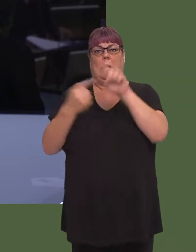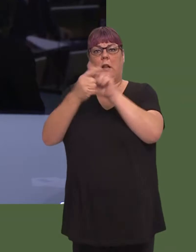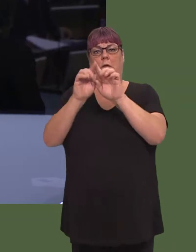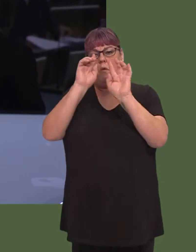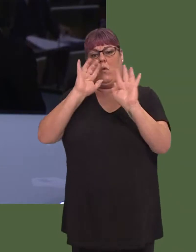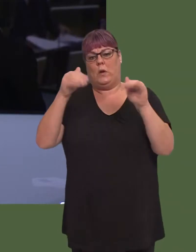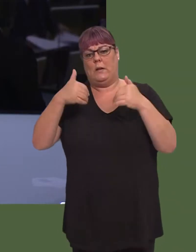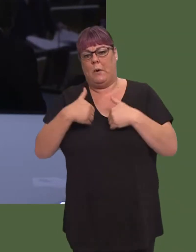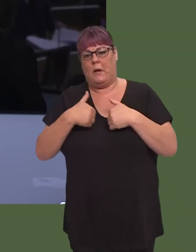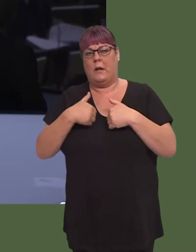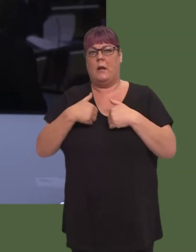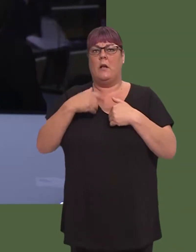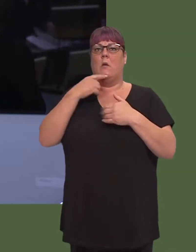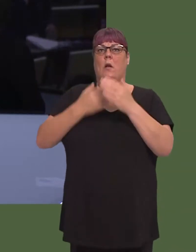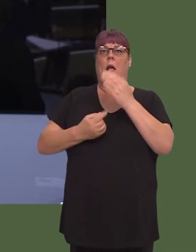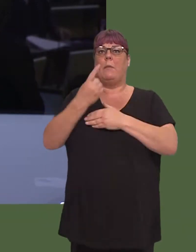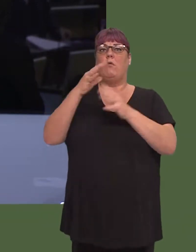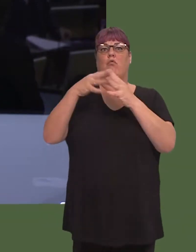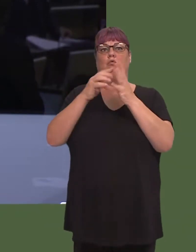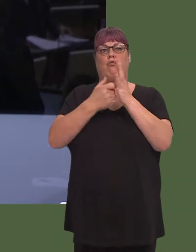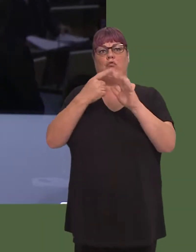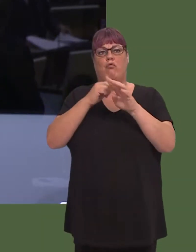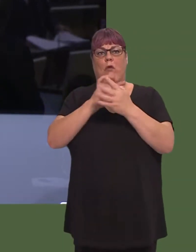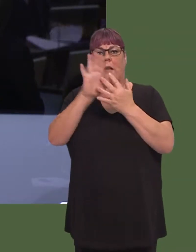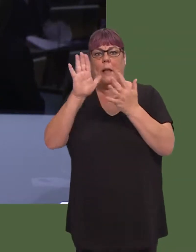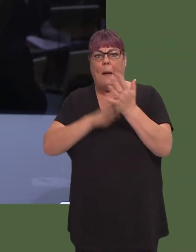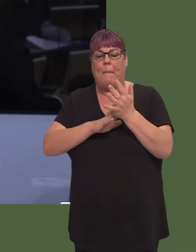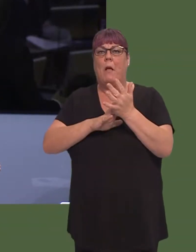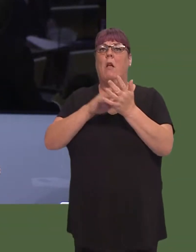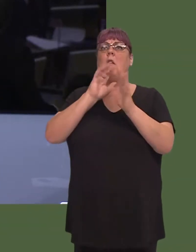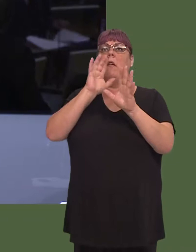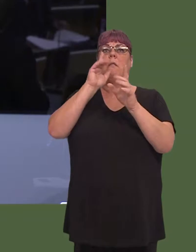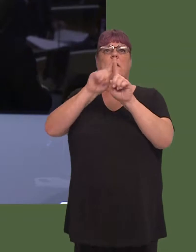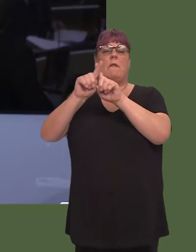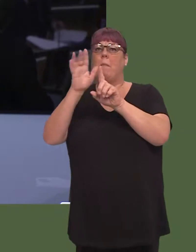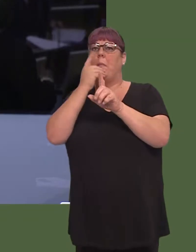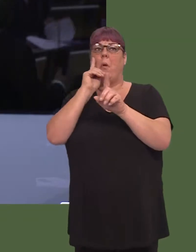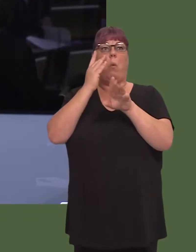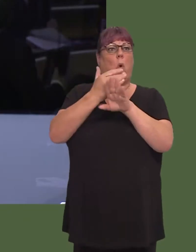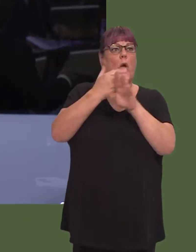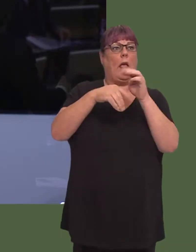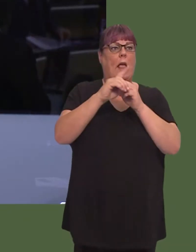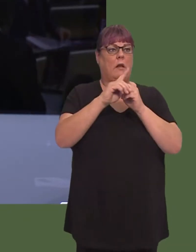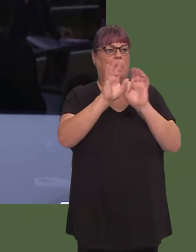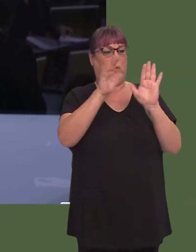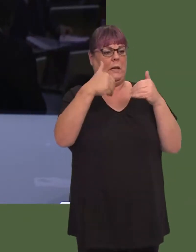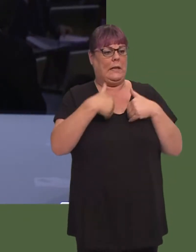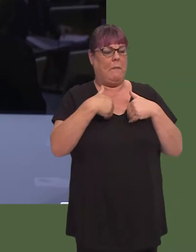in the number of European Union applicants between 2017 and 2018. So, what help can the